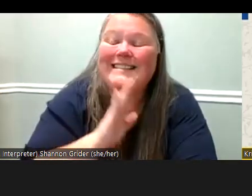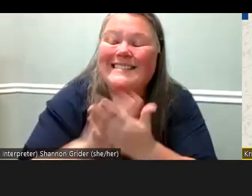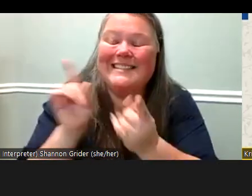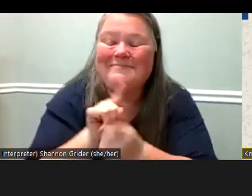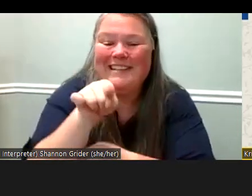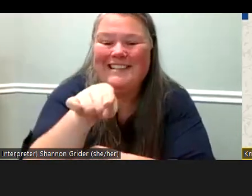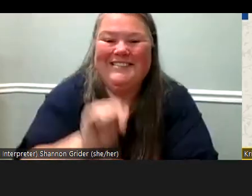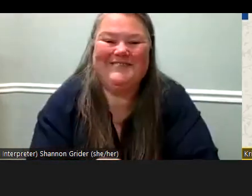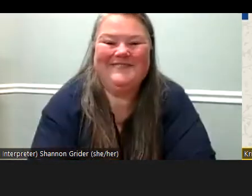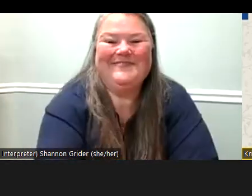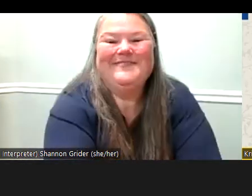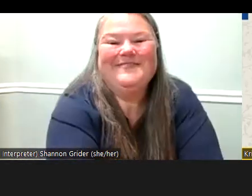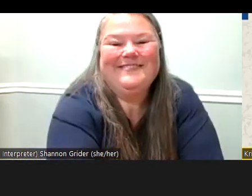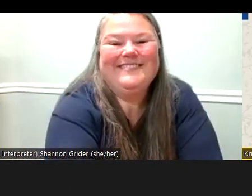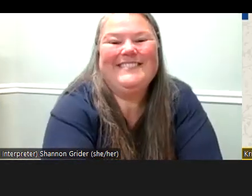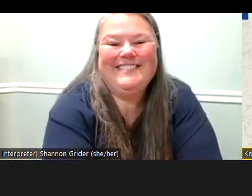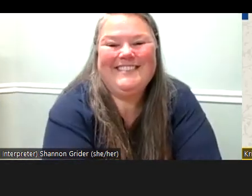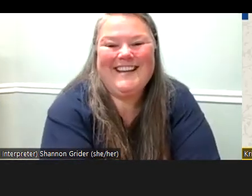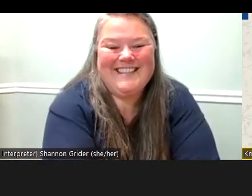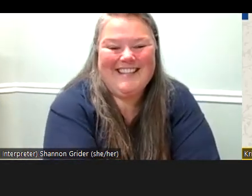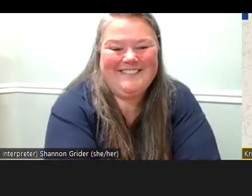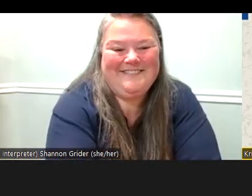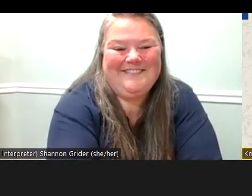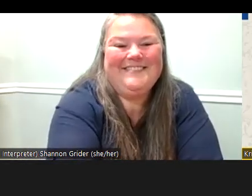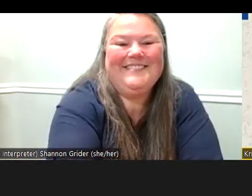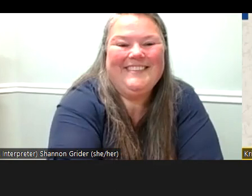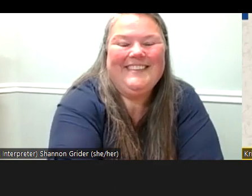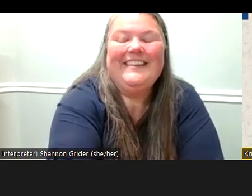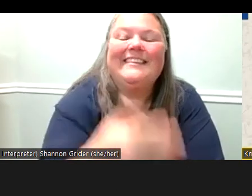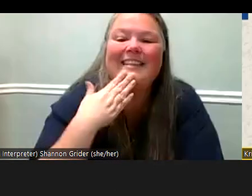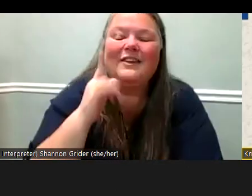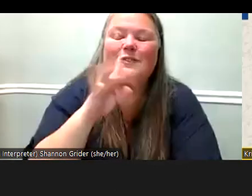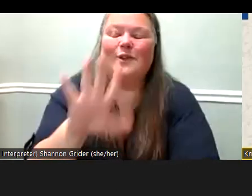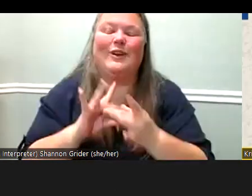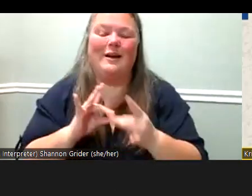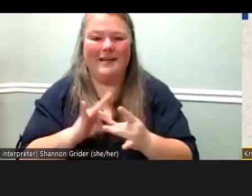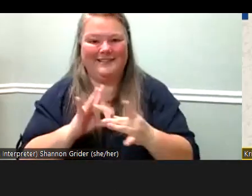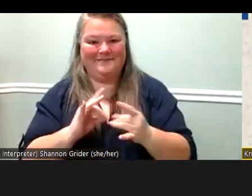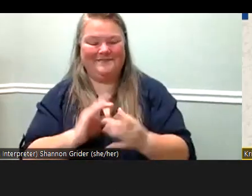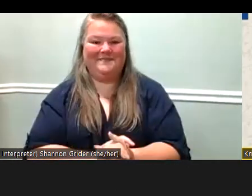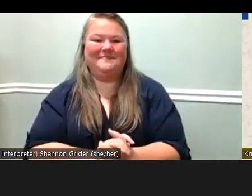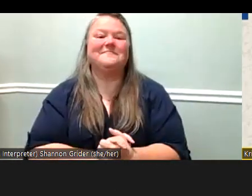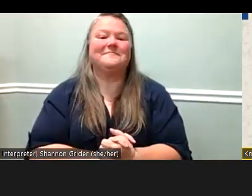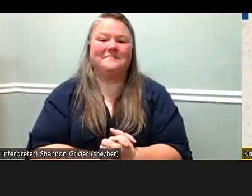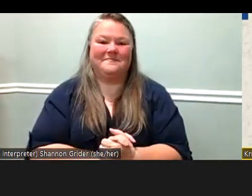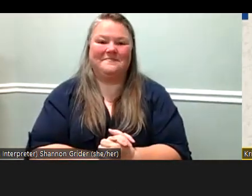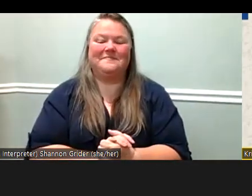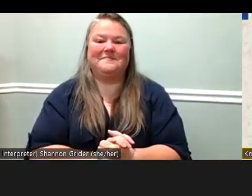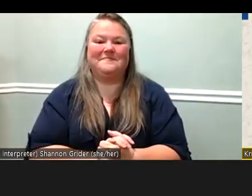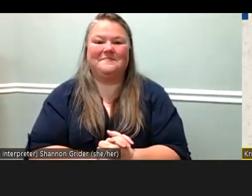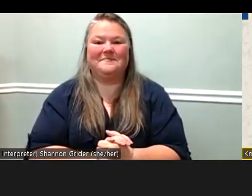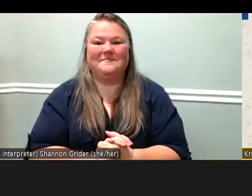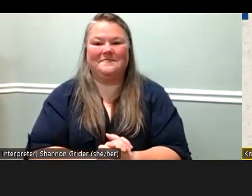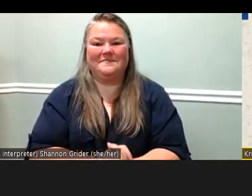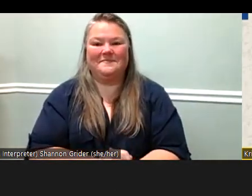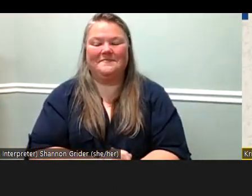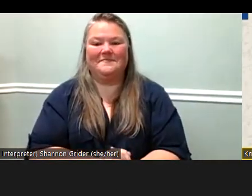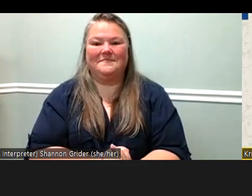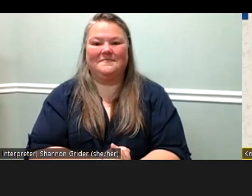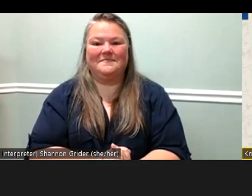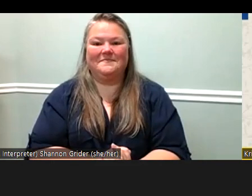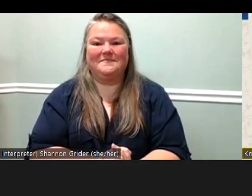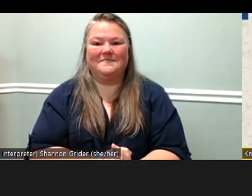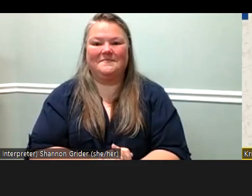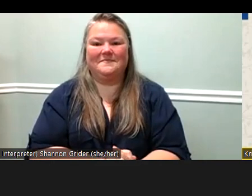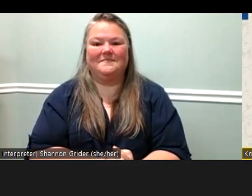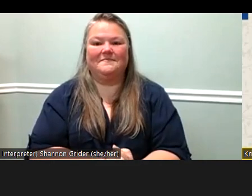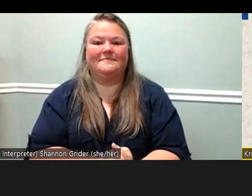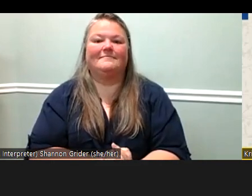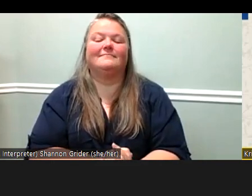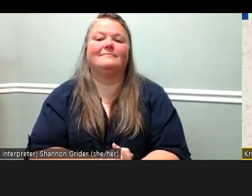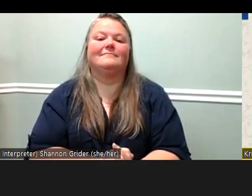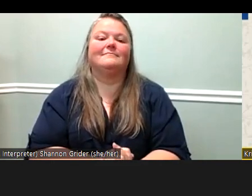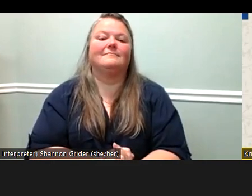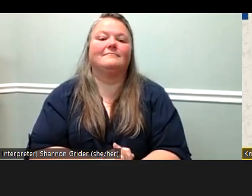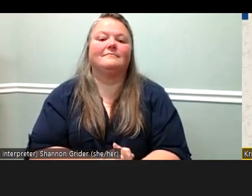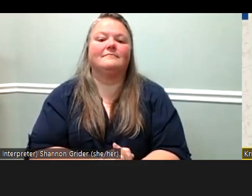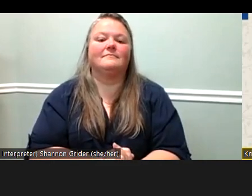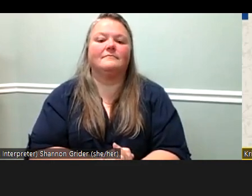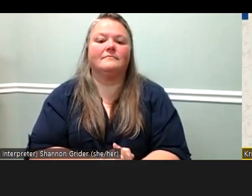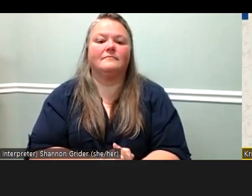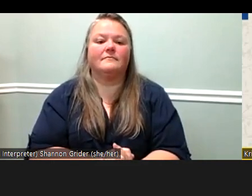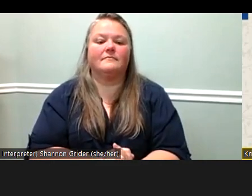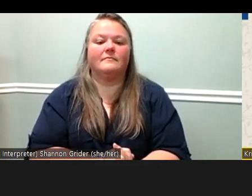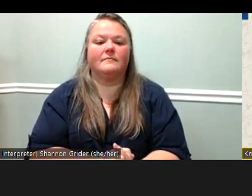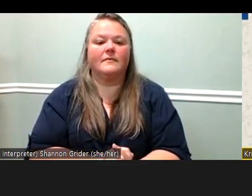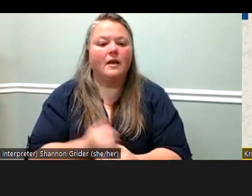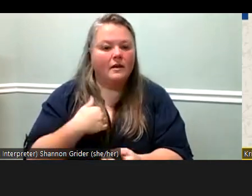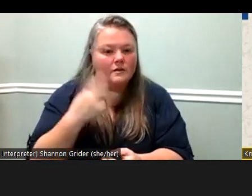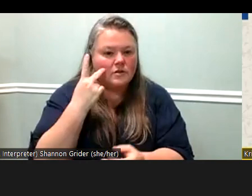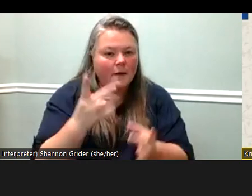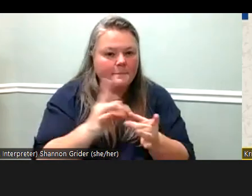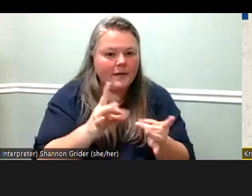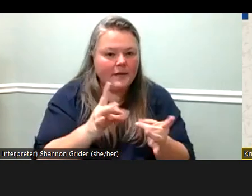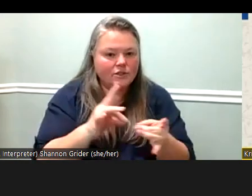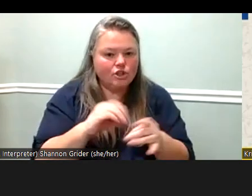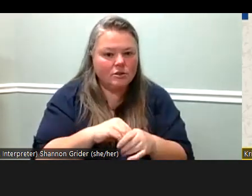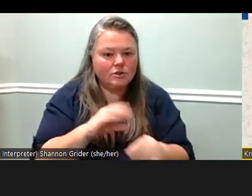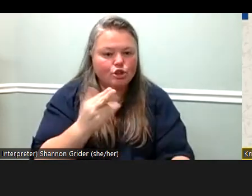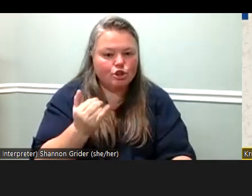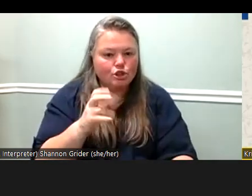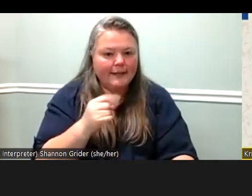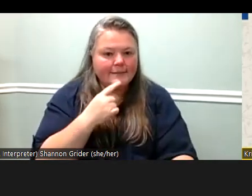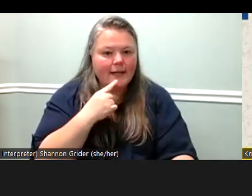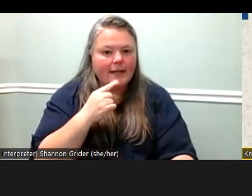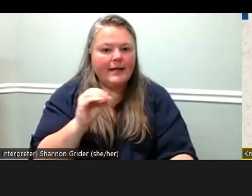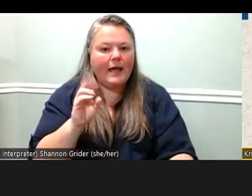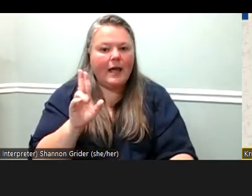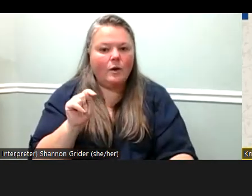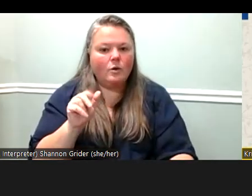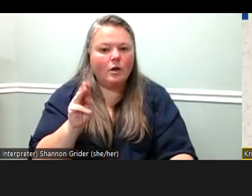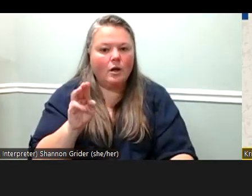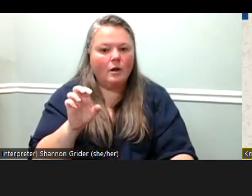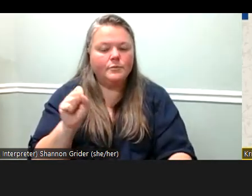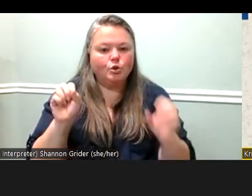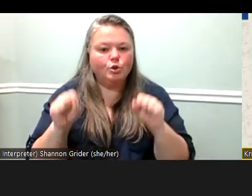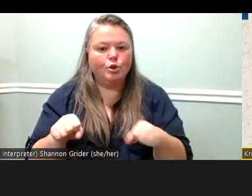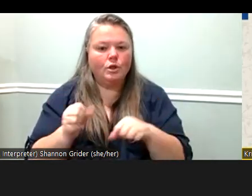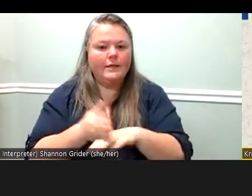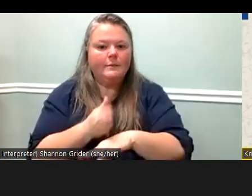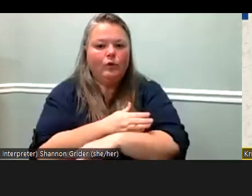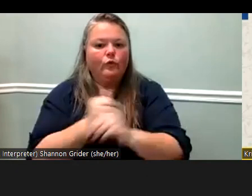THIS KIND OF A CHANGE HAPPENING IF POSSIBLEMENT THANK YOU. THANK YOU. THANK YOU FOR THIS SESSION. IT WAS REALLY GOOD.